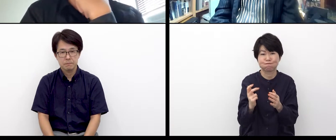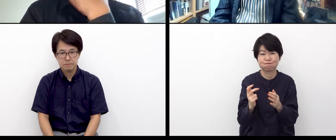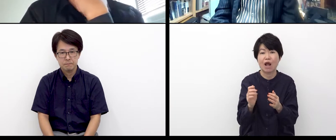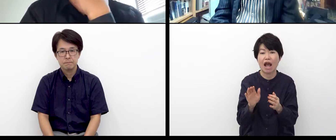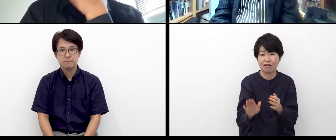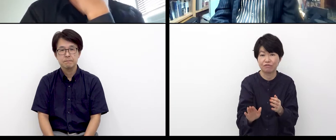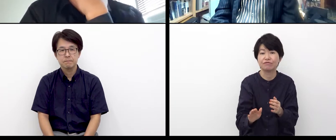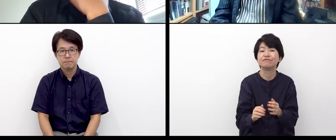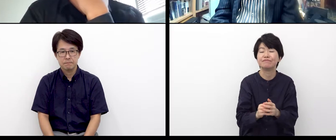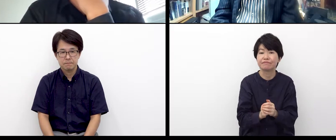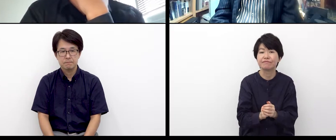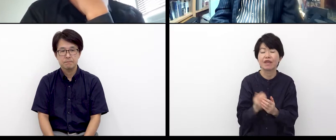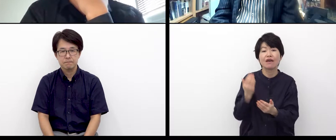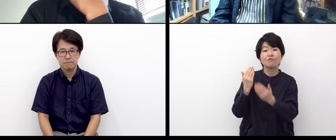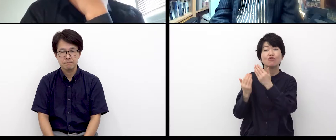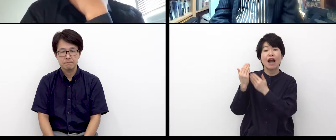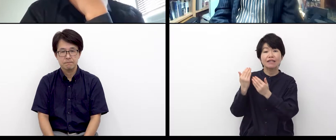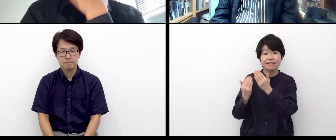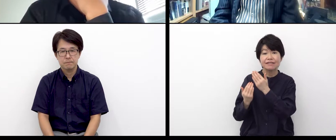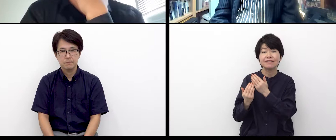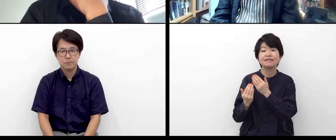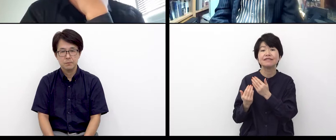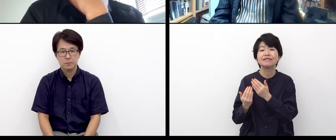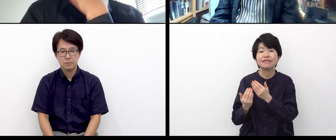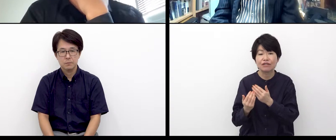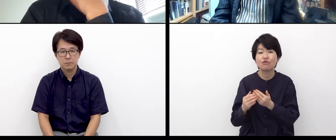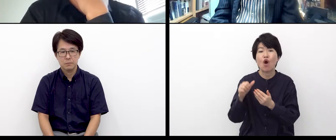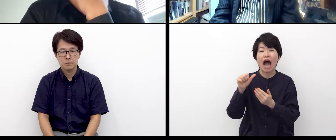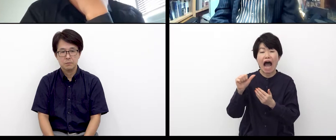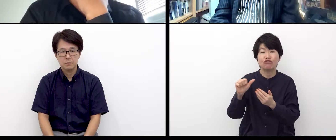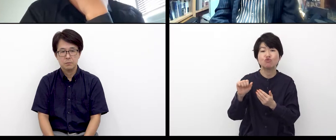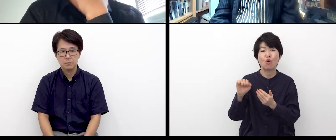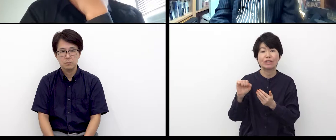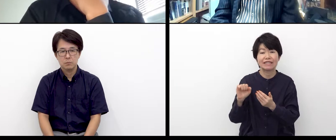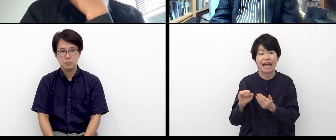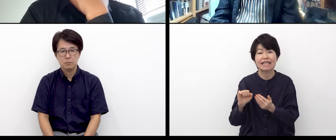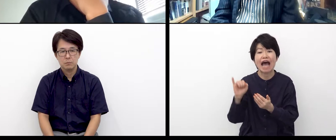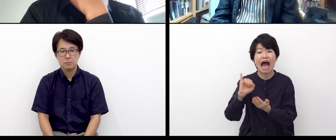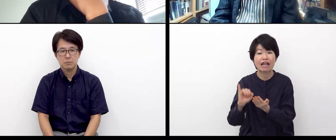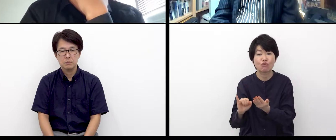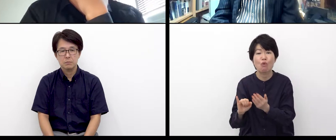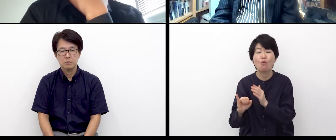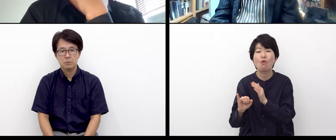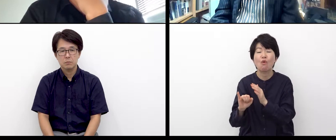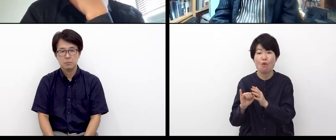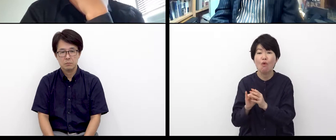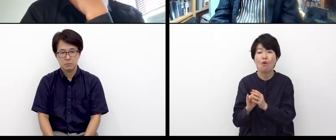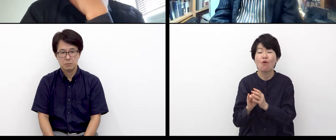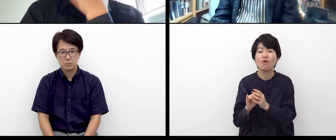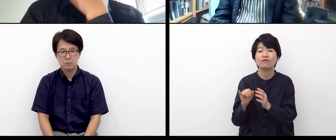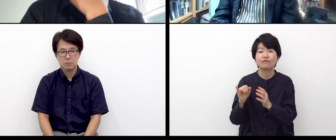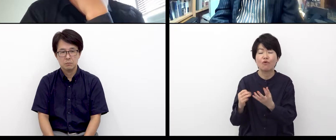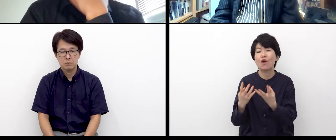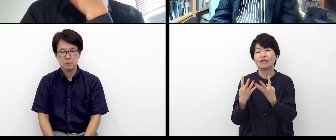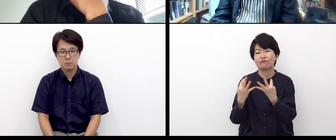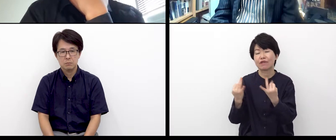Also, in the past, outsider art was mostly in mental hospitals.